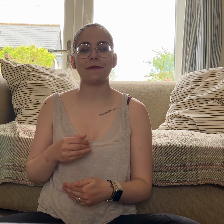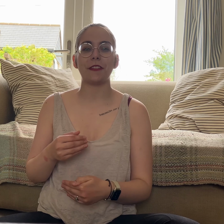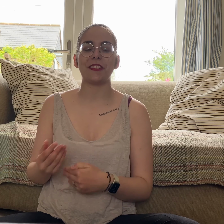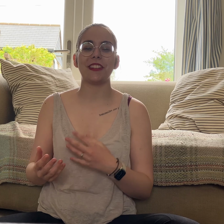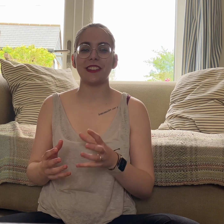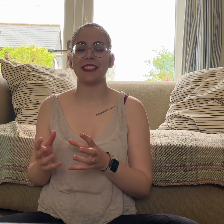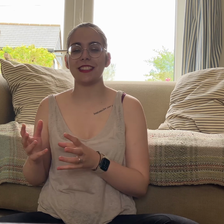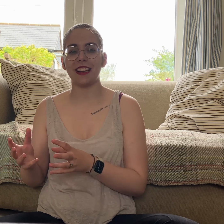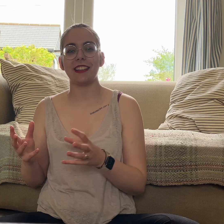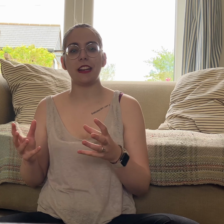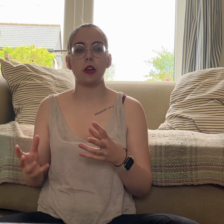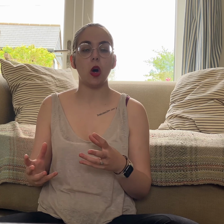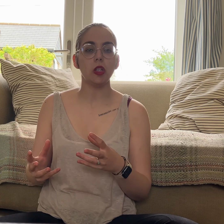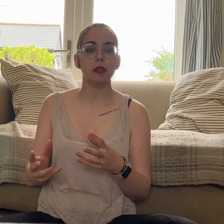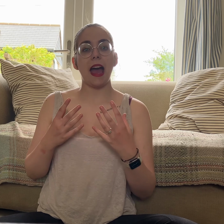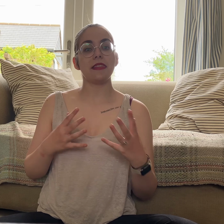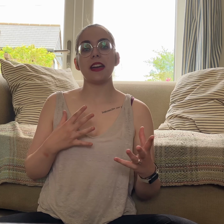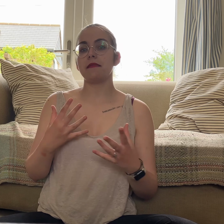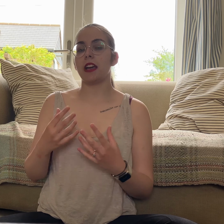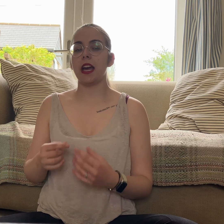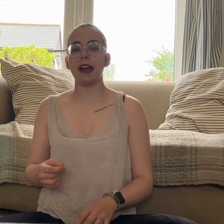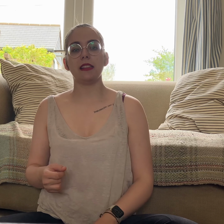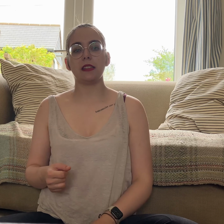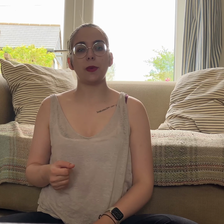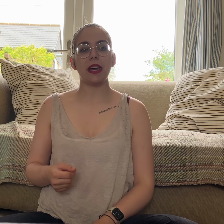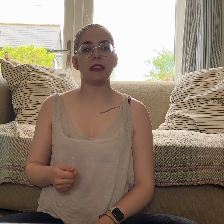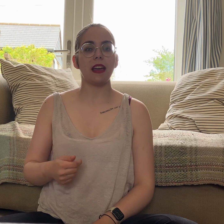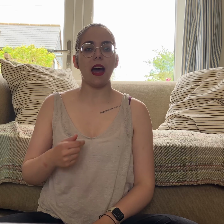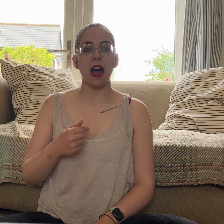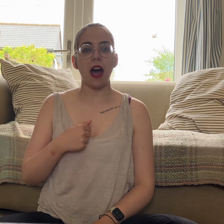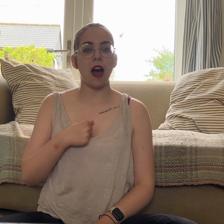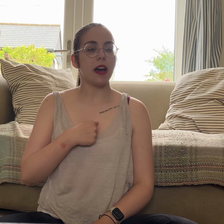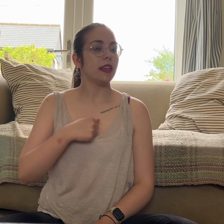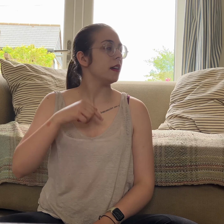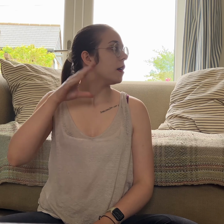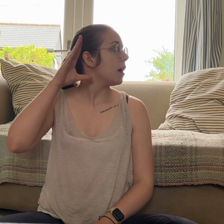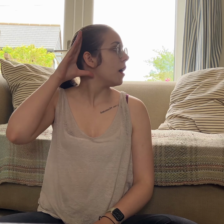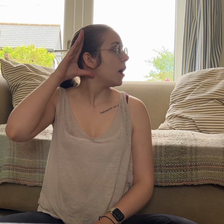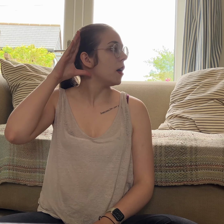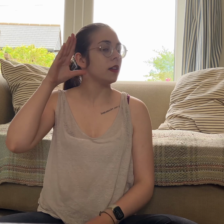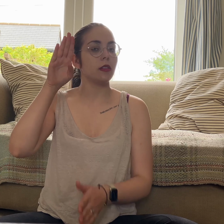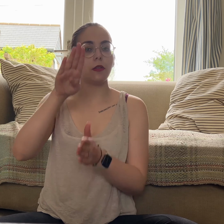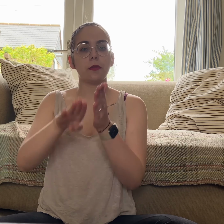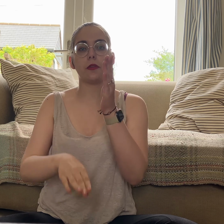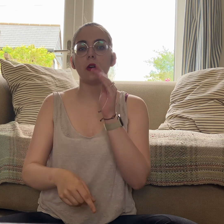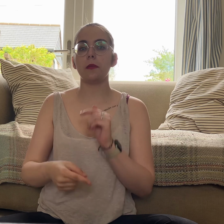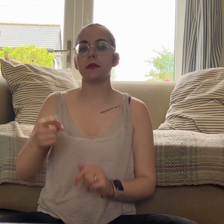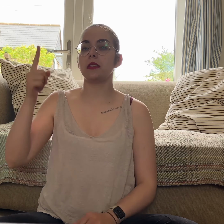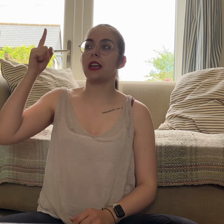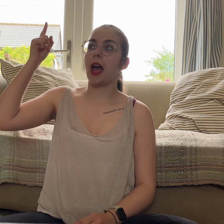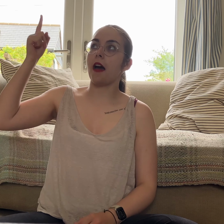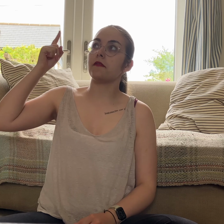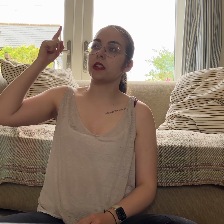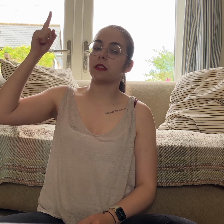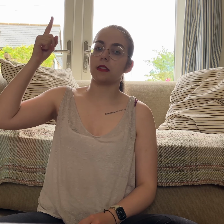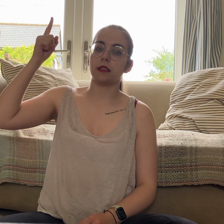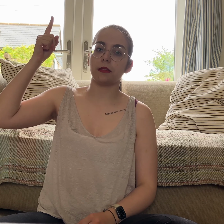before you try to sign it along. And then, it ends with "I heard from the heavens.".